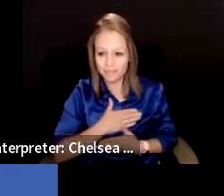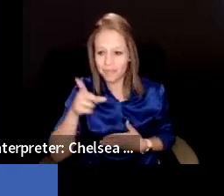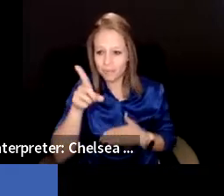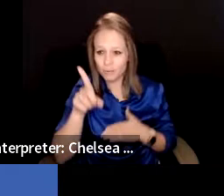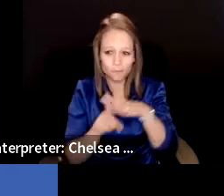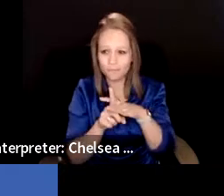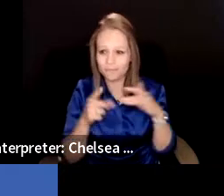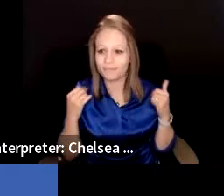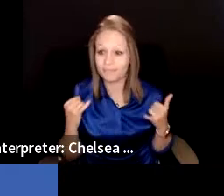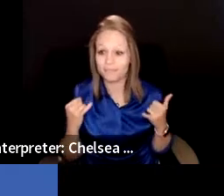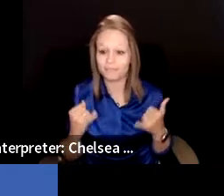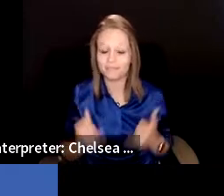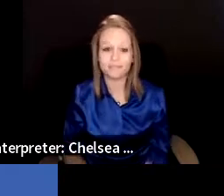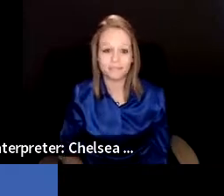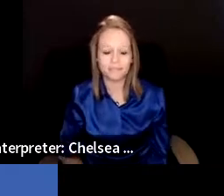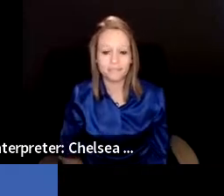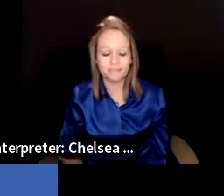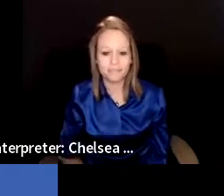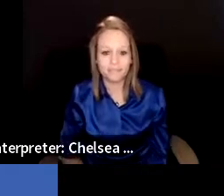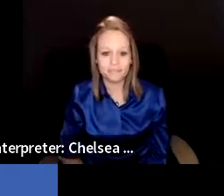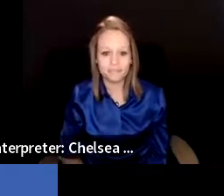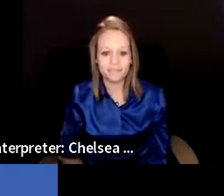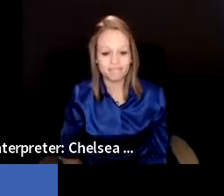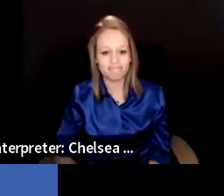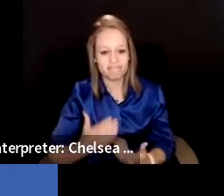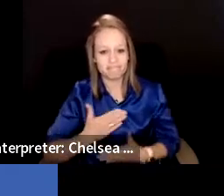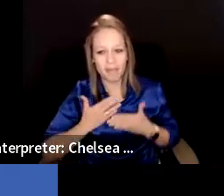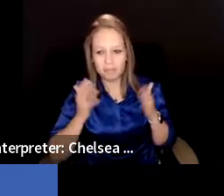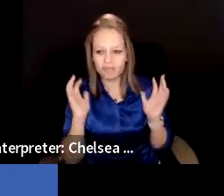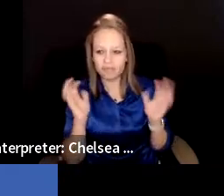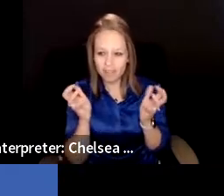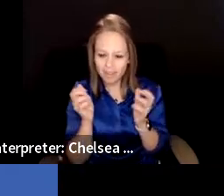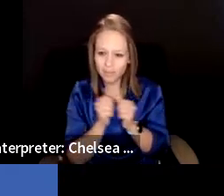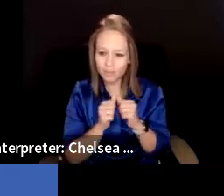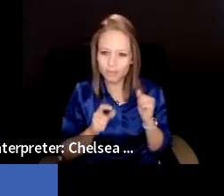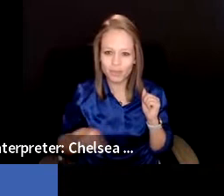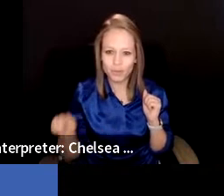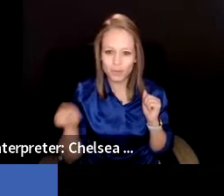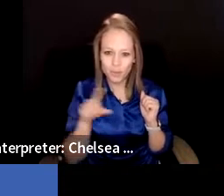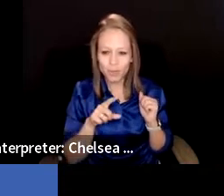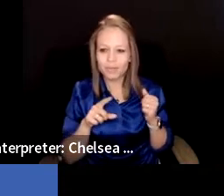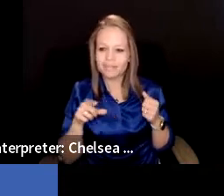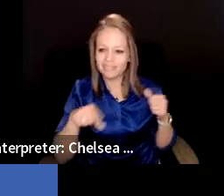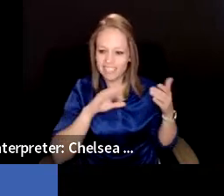I'm happy to be talking to the community in Kentucky. I think this is a really excellent opportunity